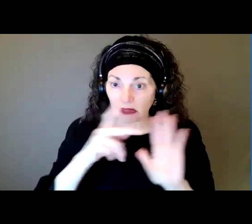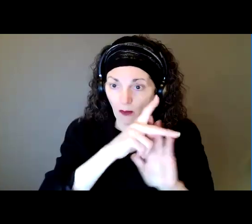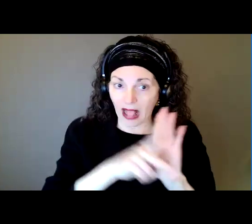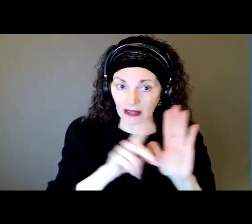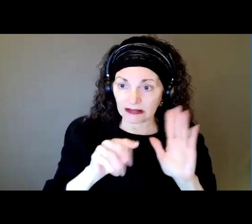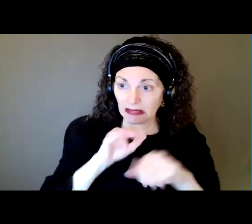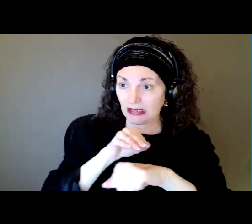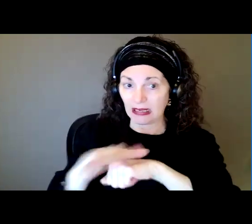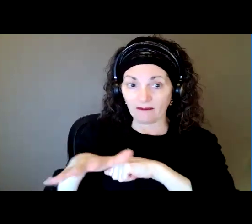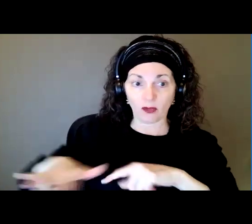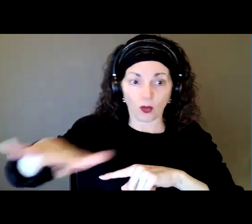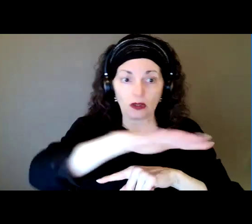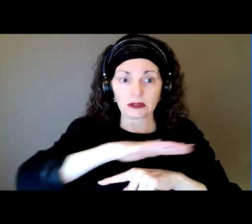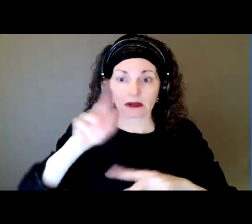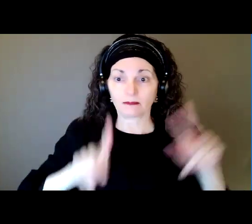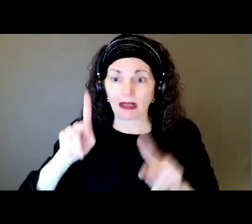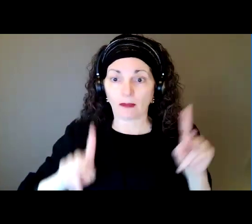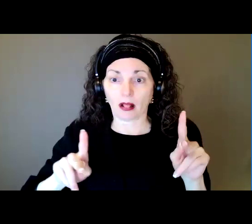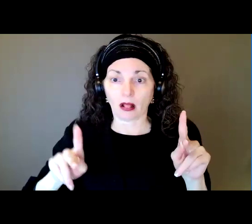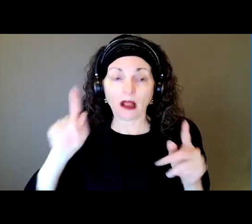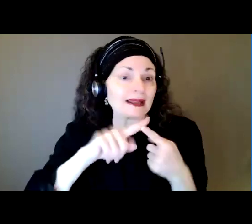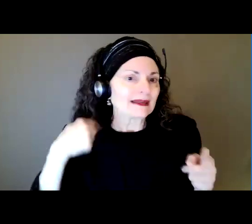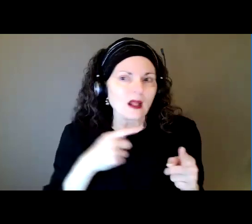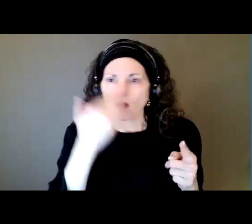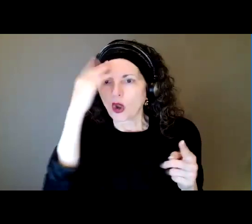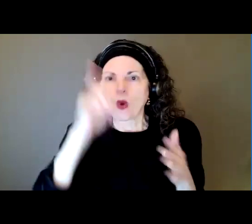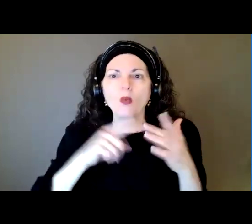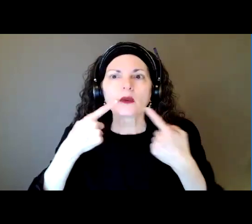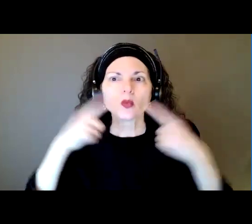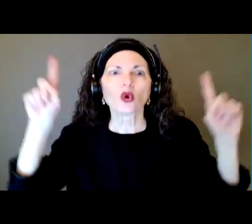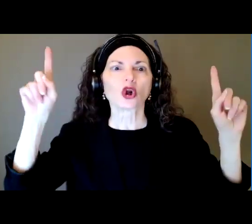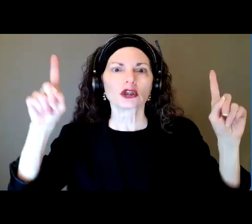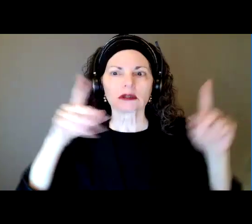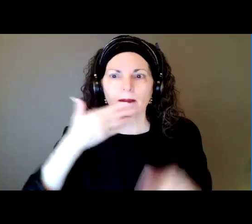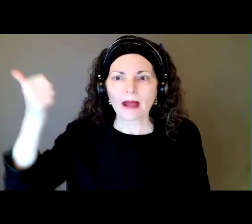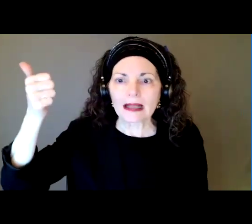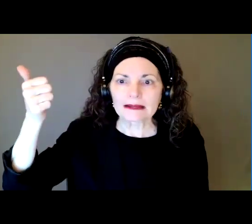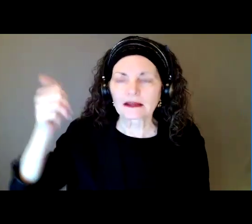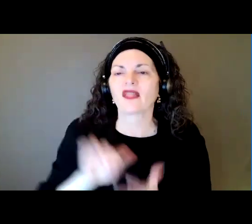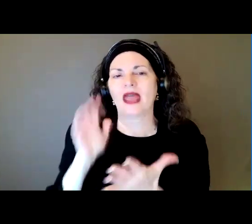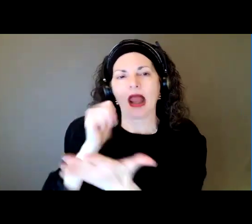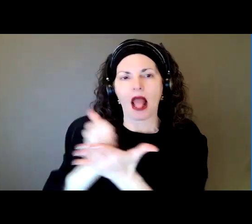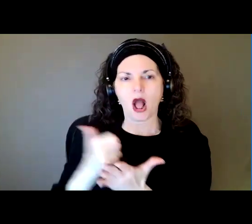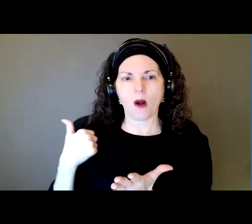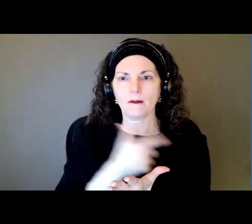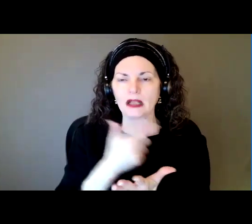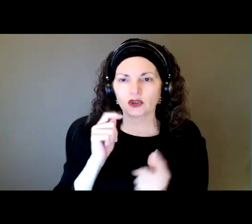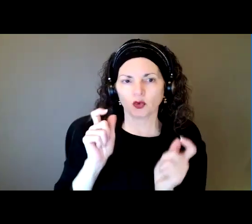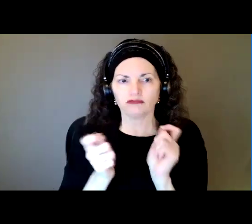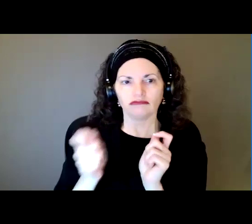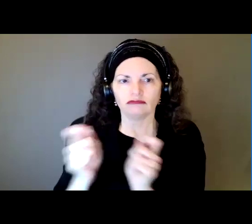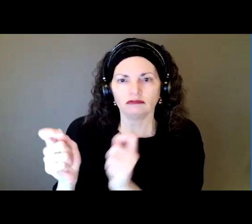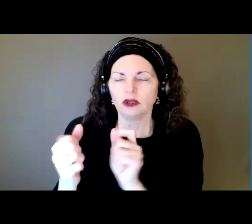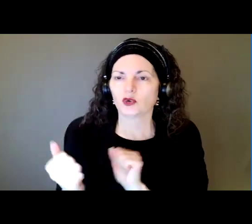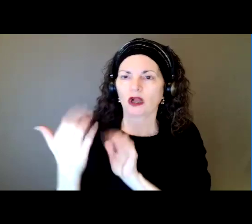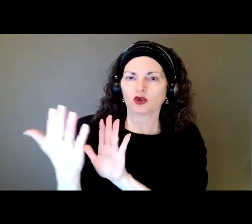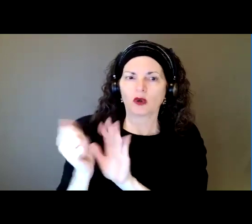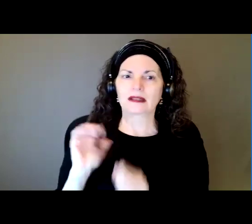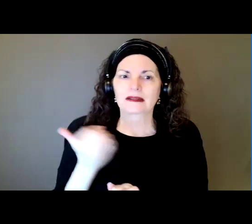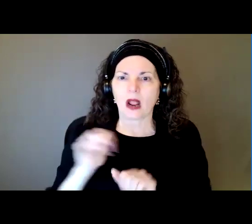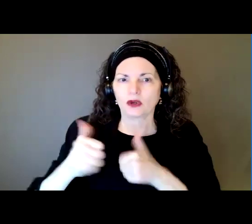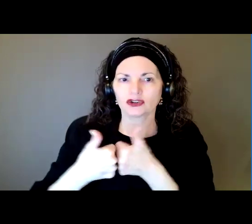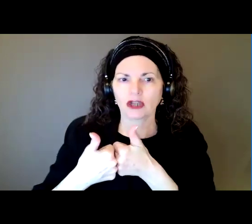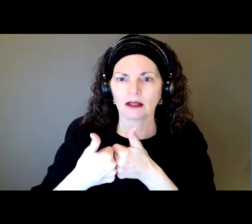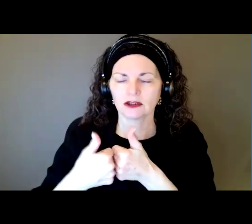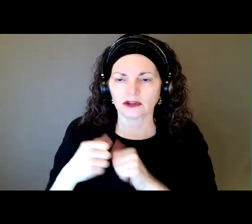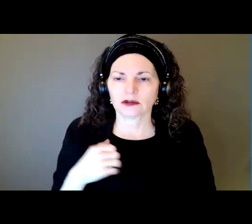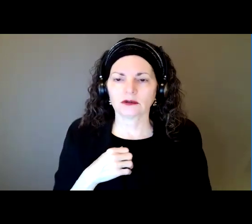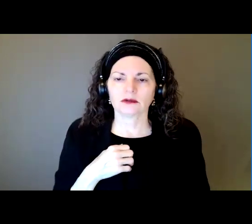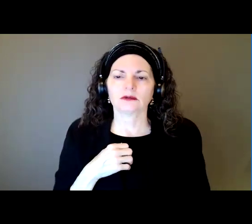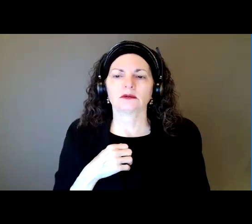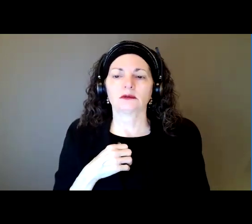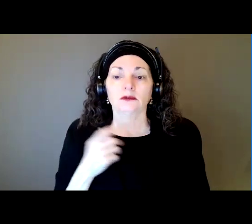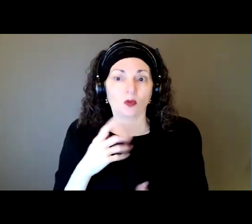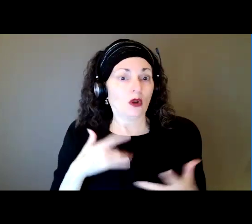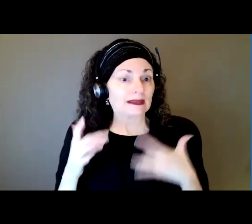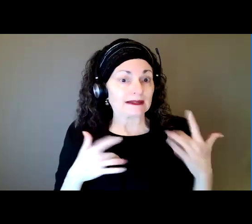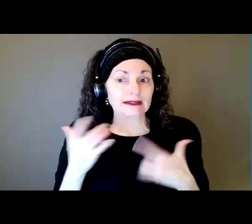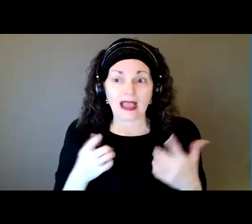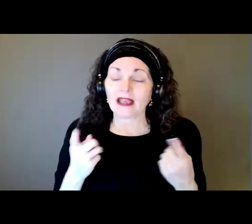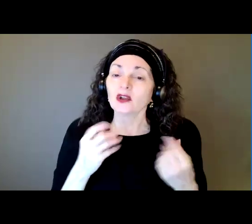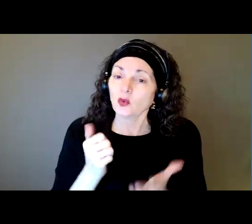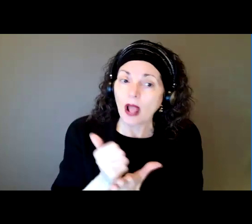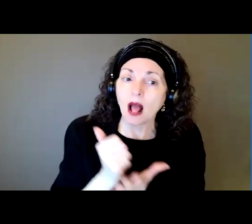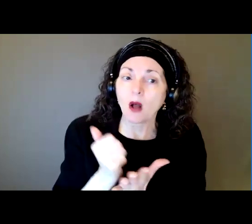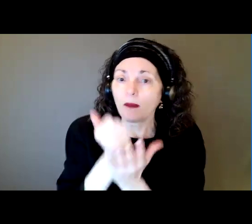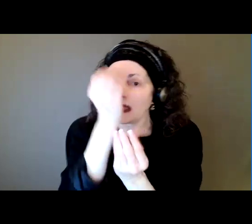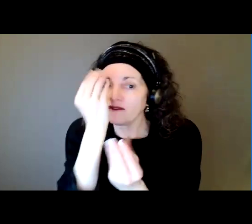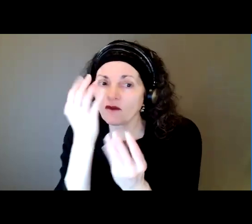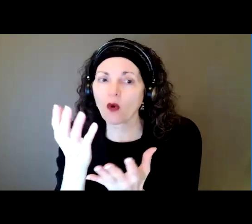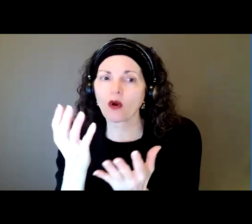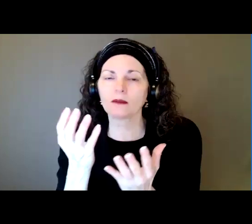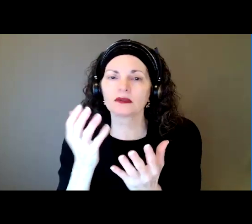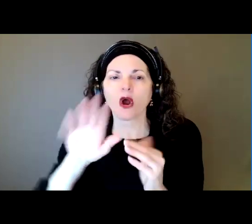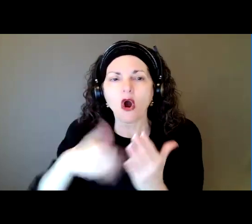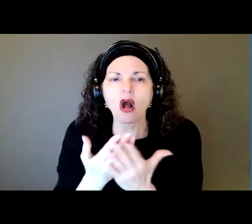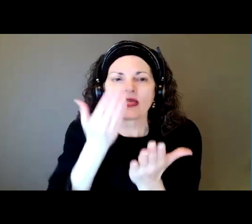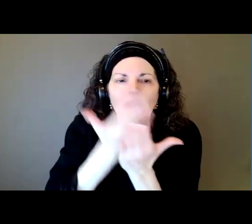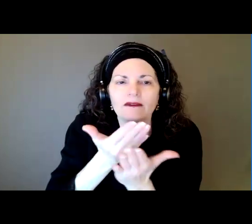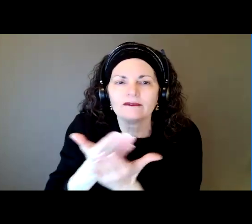Because until we know what really works well, you know, that is what will help us optimally scale and address this critical challenge and so we're very excited to contribute. You know, by helping to inform and advance the evidence base on this. Next slide, please. 0:36:25.600,1193:02:47.295 Therein, just to share a few examples of some of the ways of the ASPE has supported this work, we've got a long history of both helping to contribute to advancing and establishing a data infrastructure on the direct care workforce, on conducting policy research and evaluation, and also on helping to convene and disseminate this information.